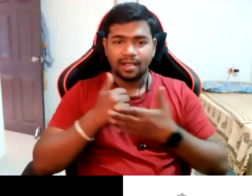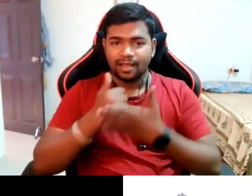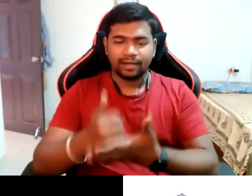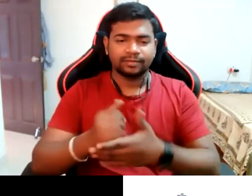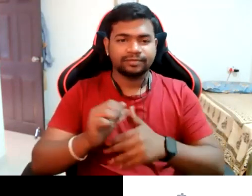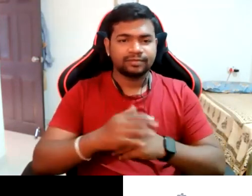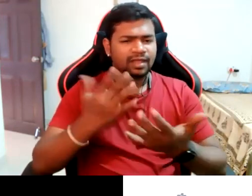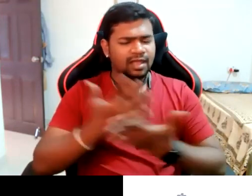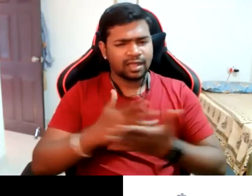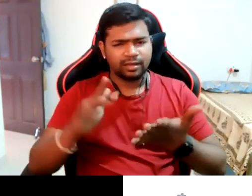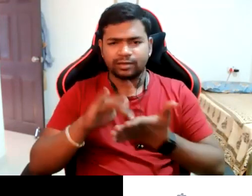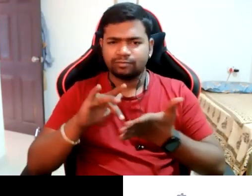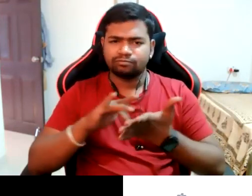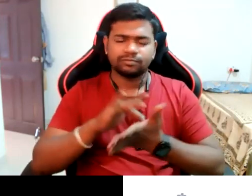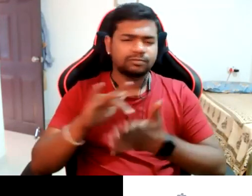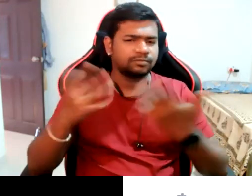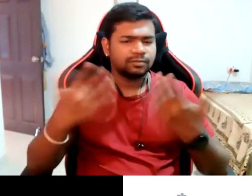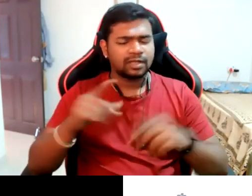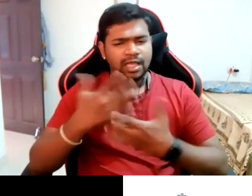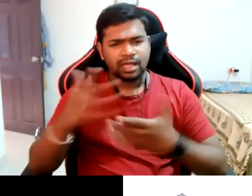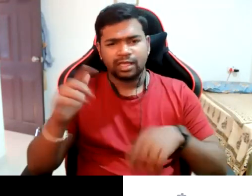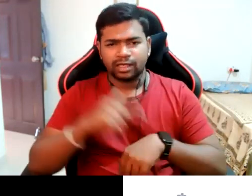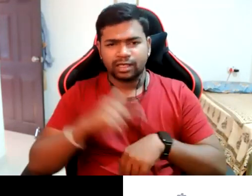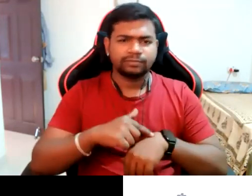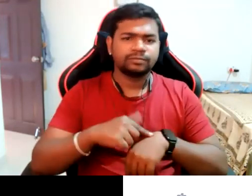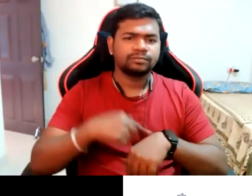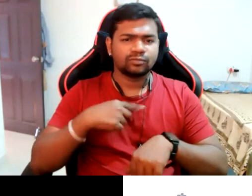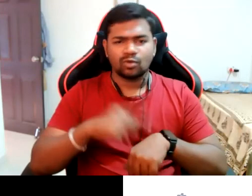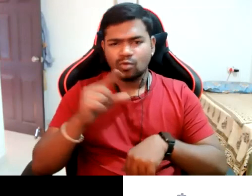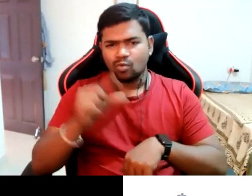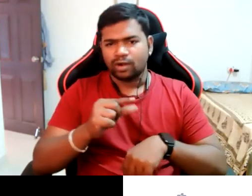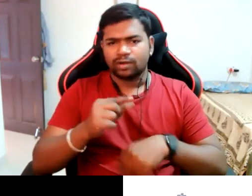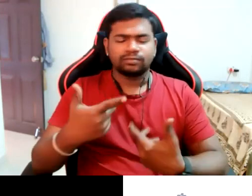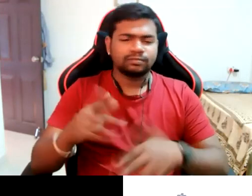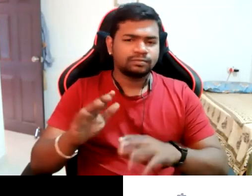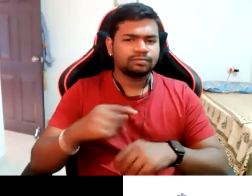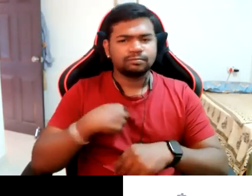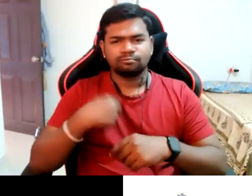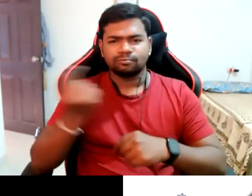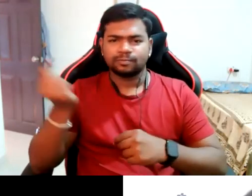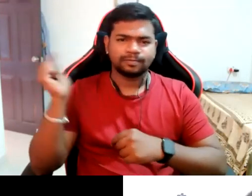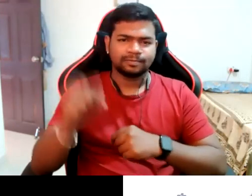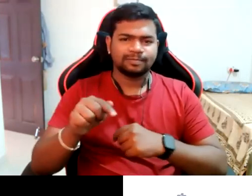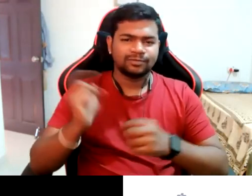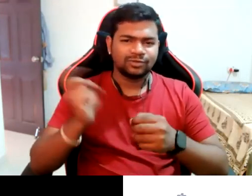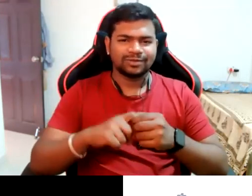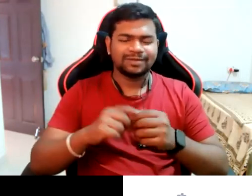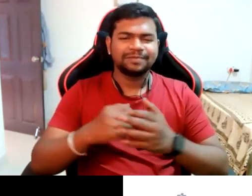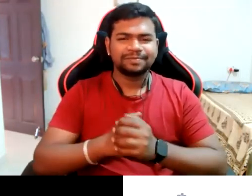Istem in any way i can anytime and even one minute notice is fine for me.